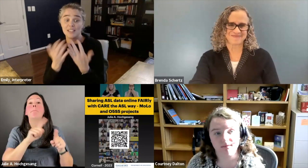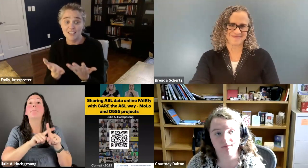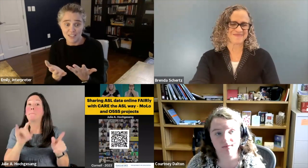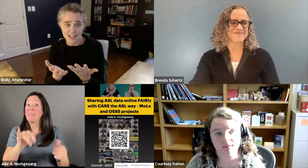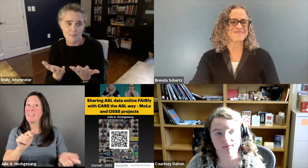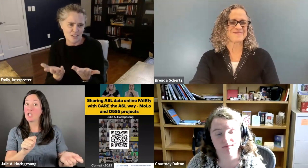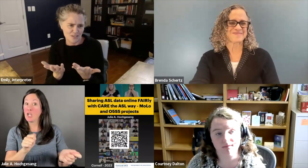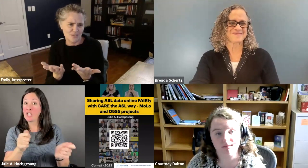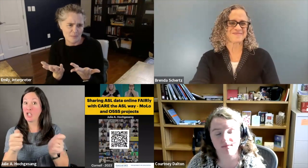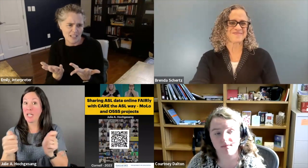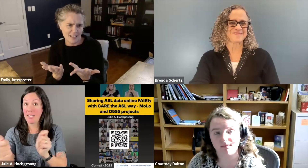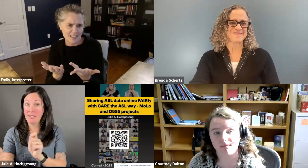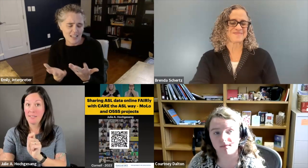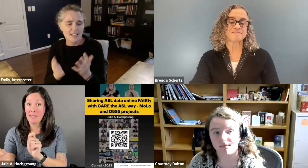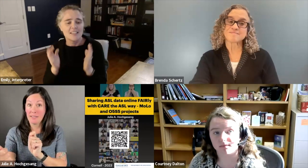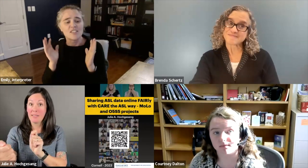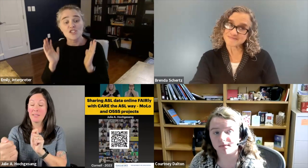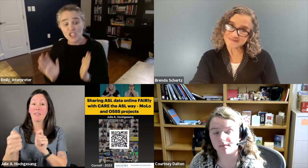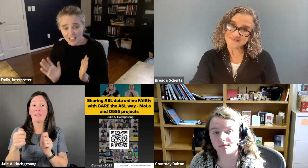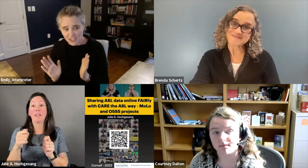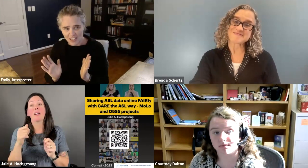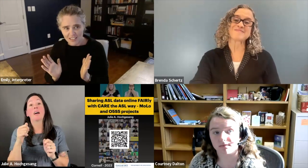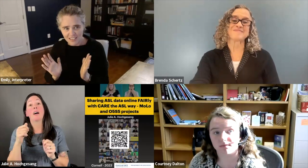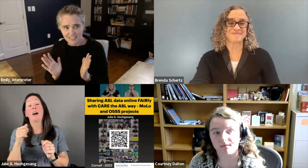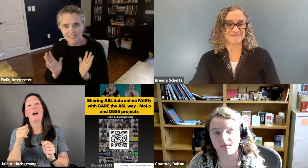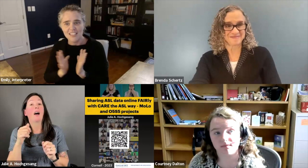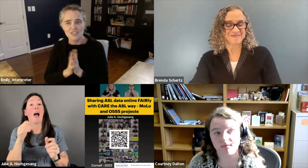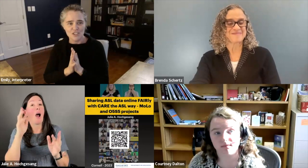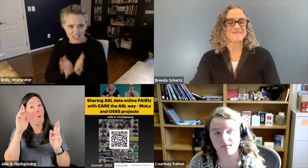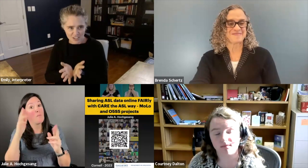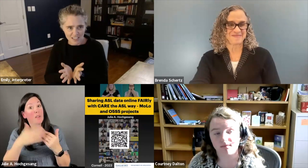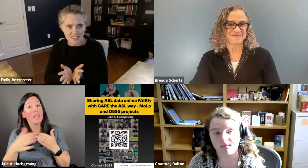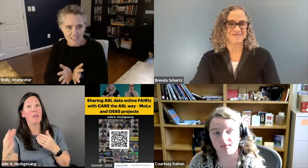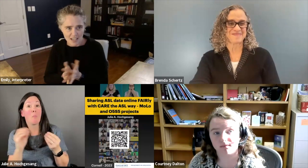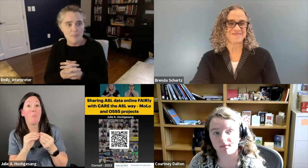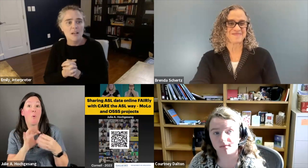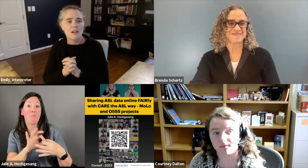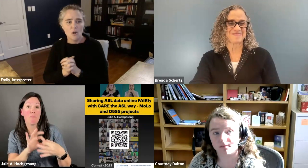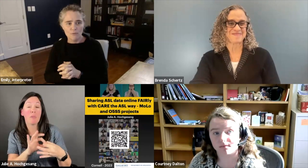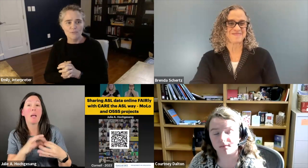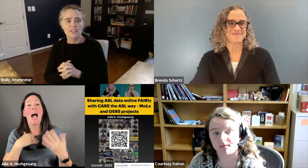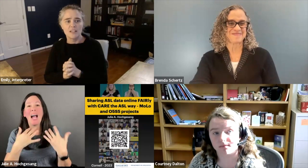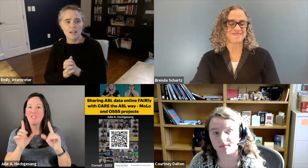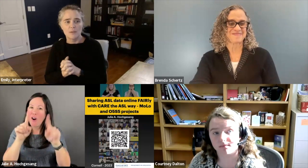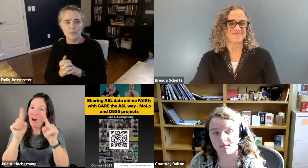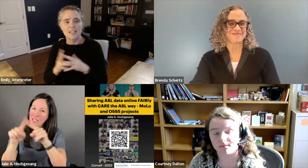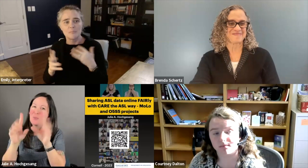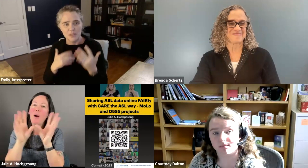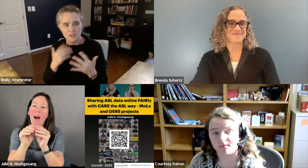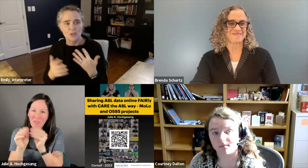their time is also limited this is changing things are changing at this time hopefully we can build more